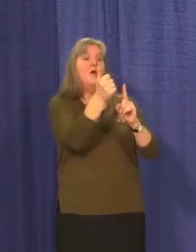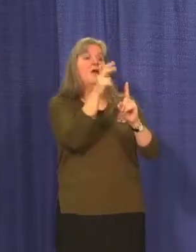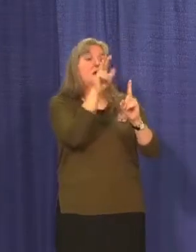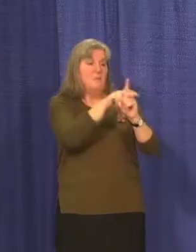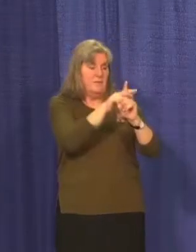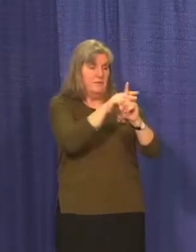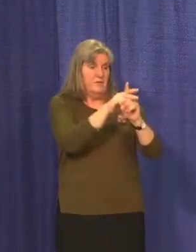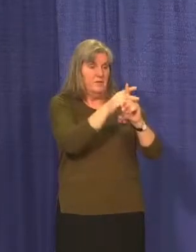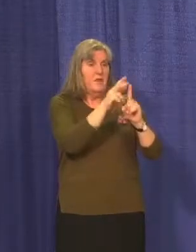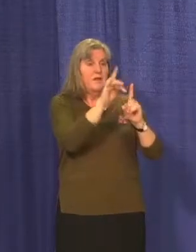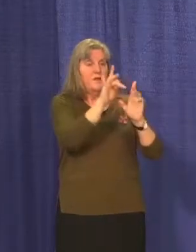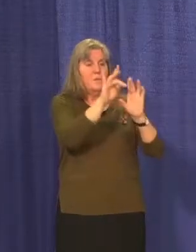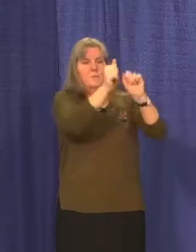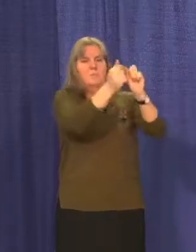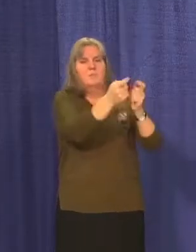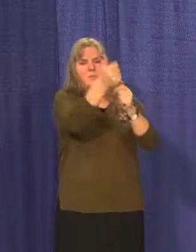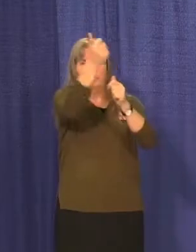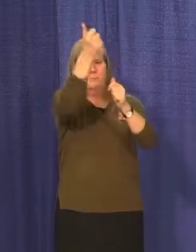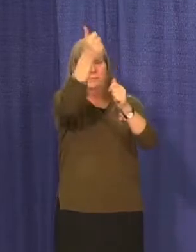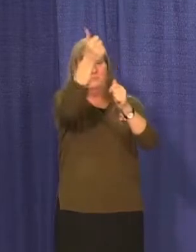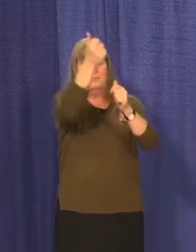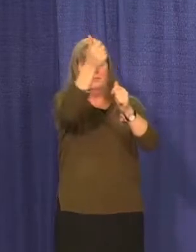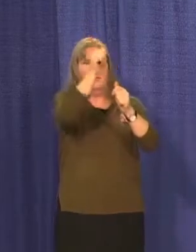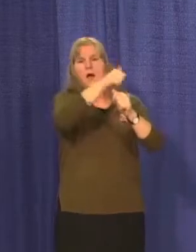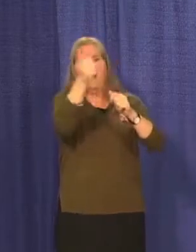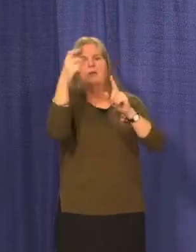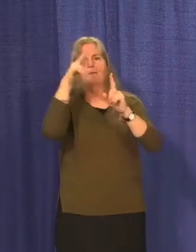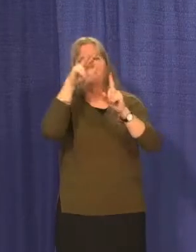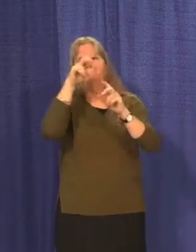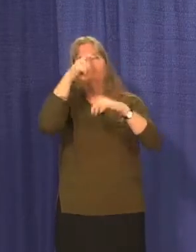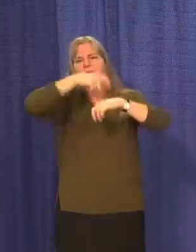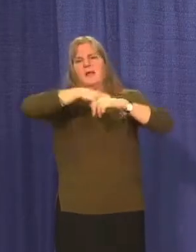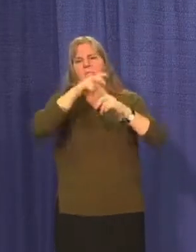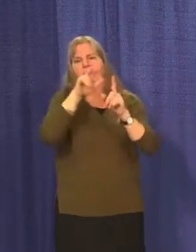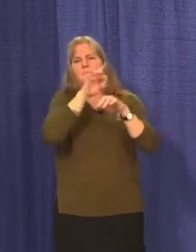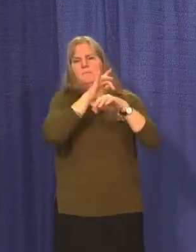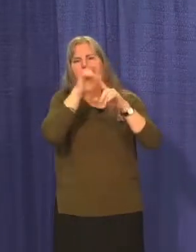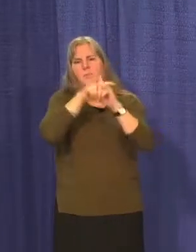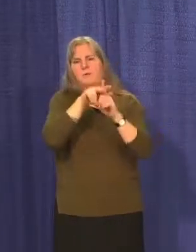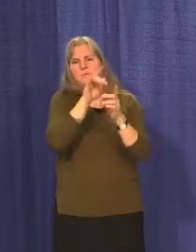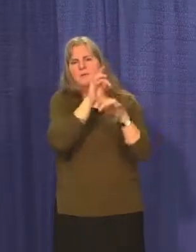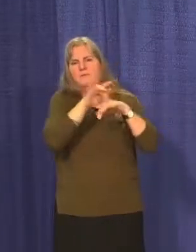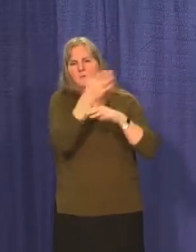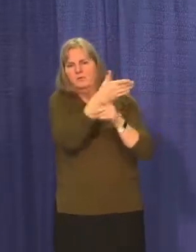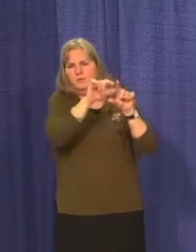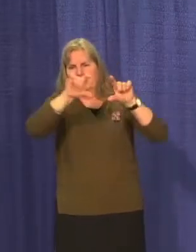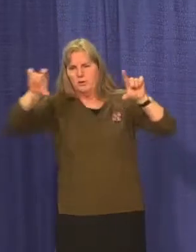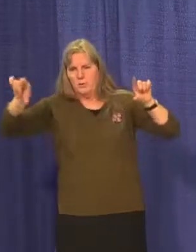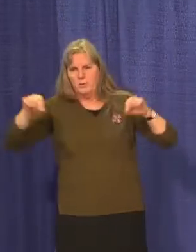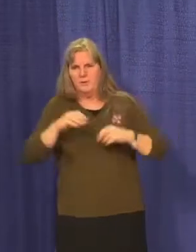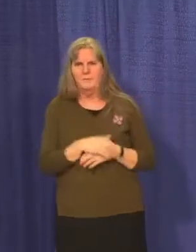When all appointments at that time were booked, then the time is deleted. With us now past the 5,000 mark,